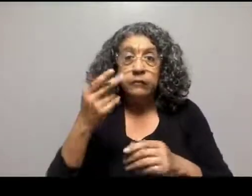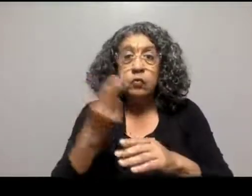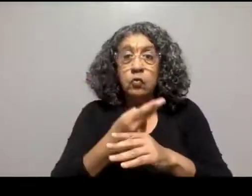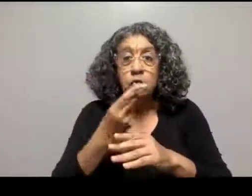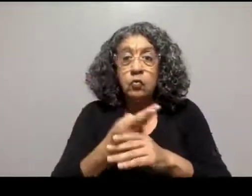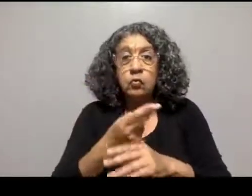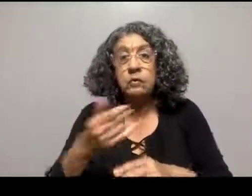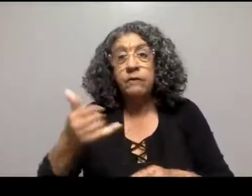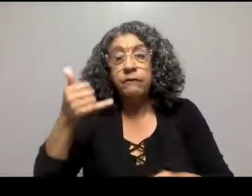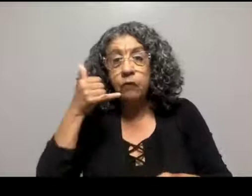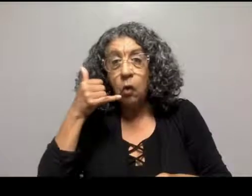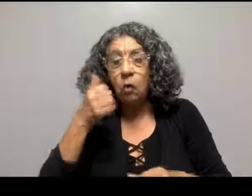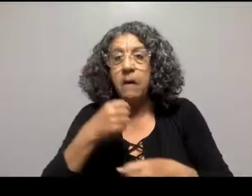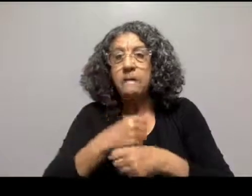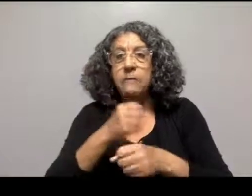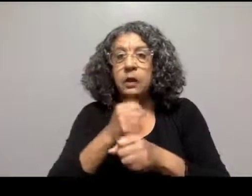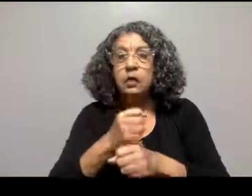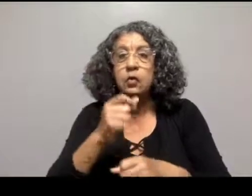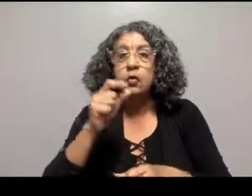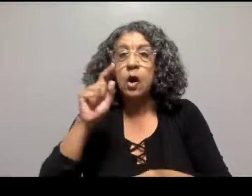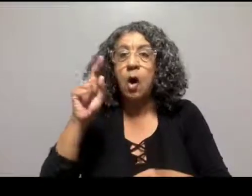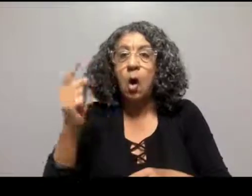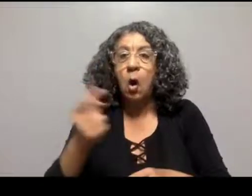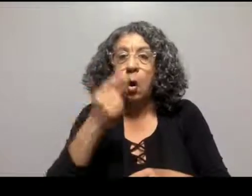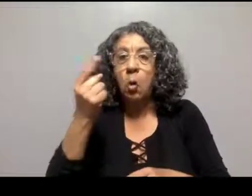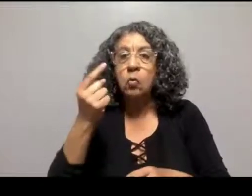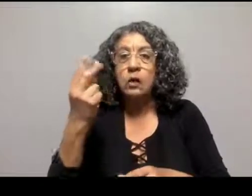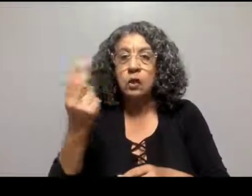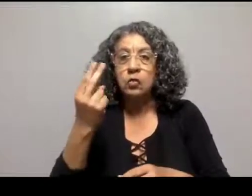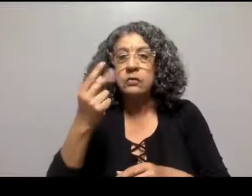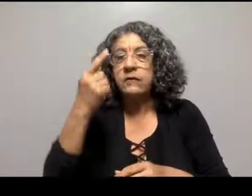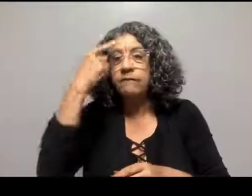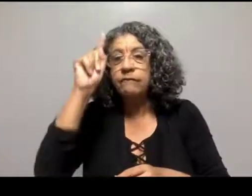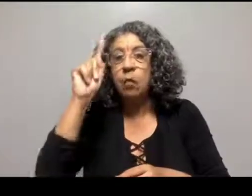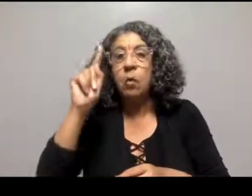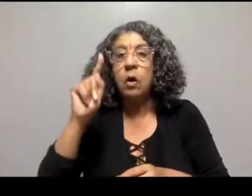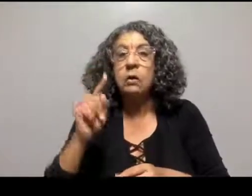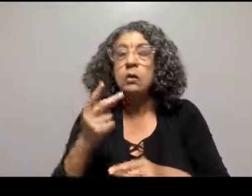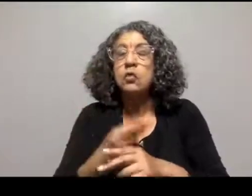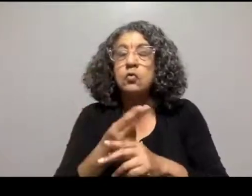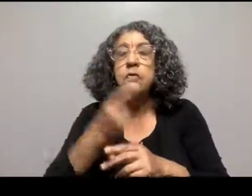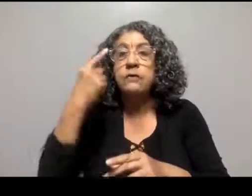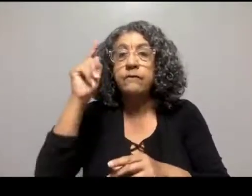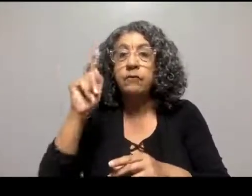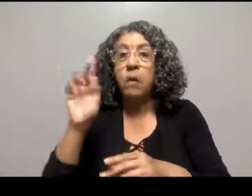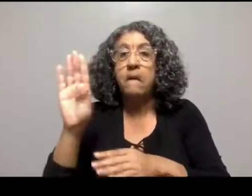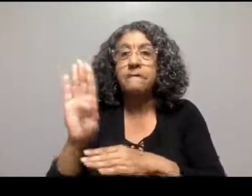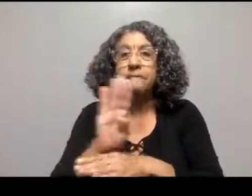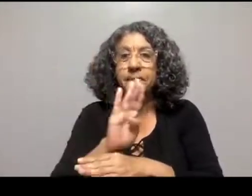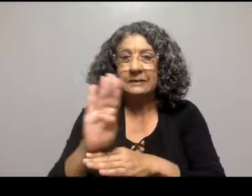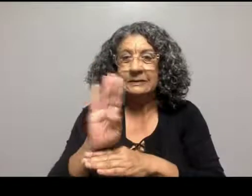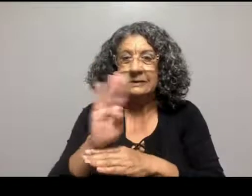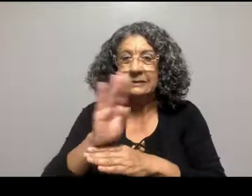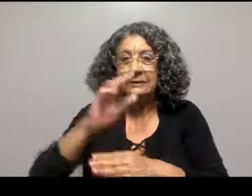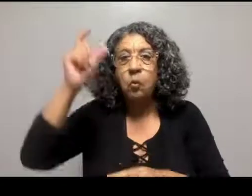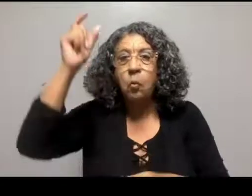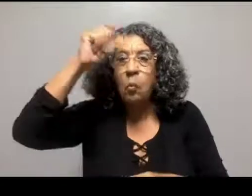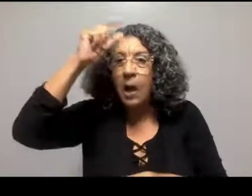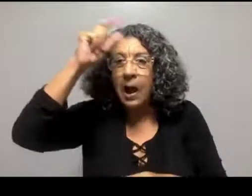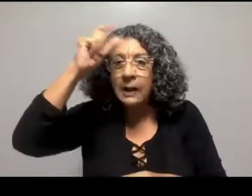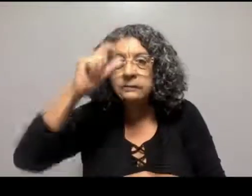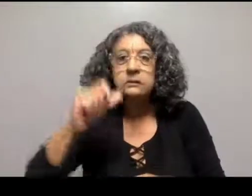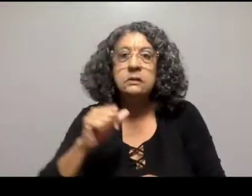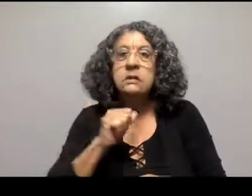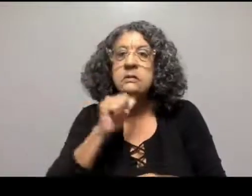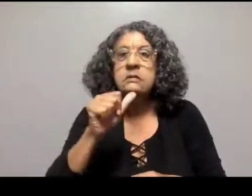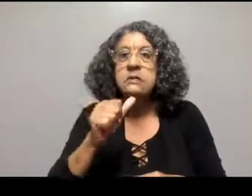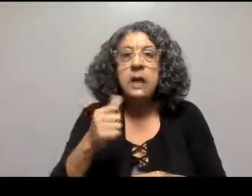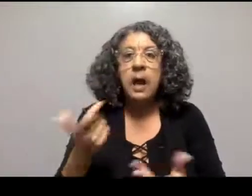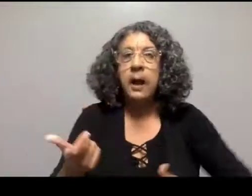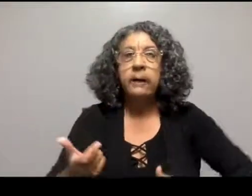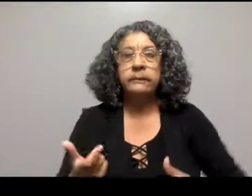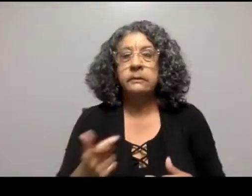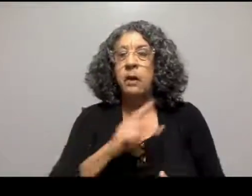If you use the phone make sure you always use it for business purposes and be wise